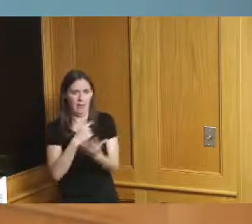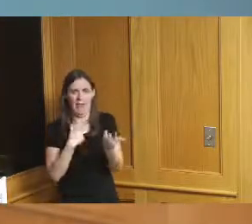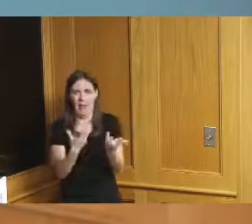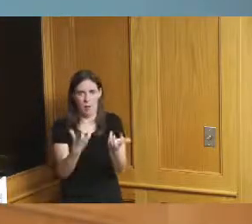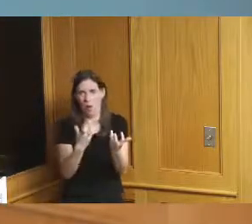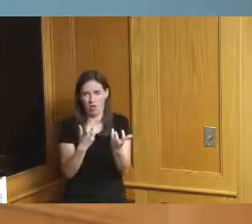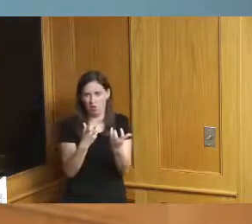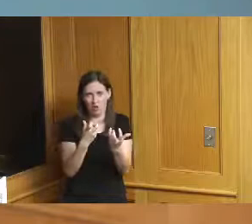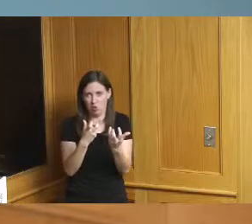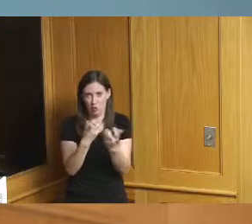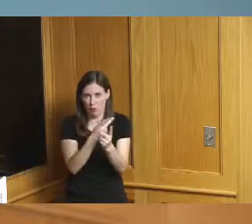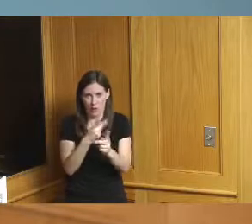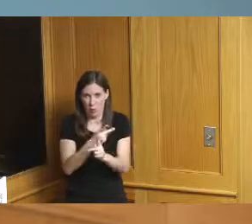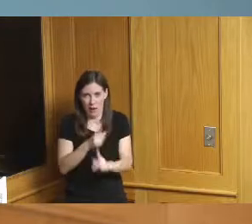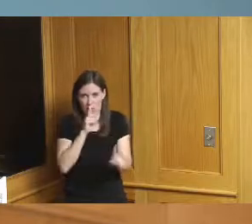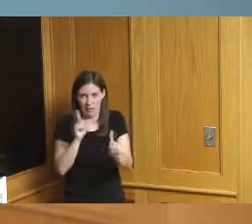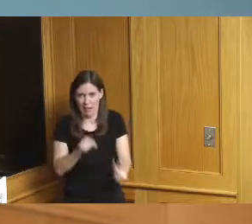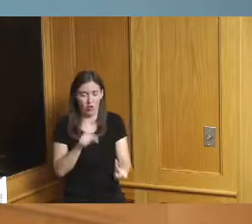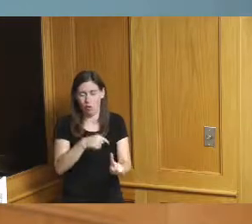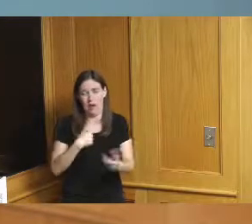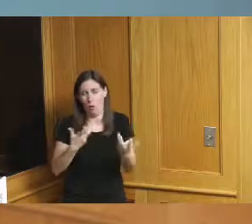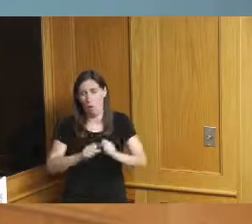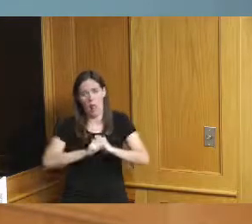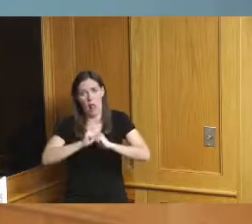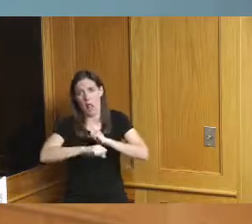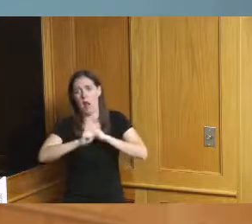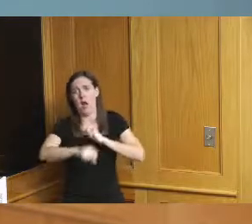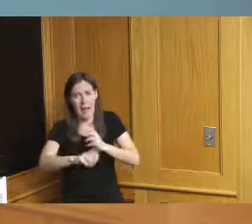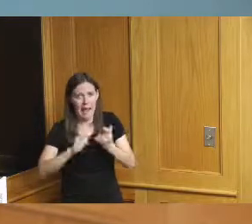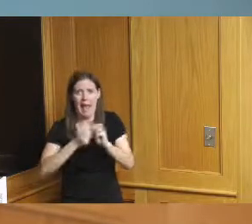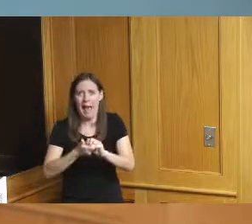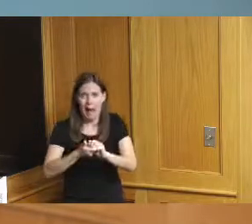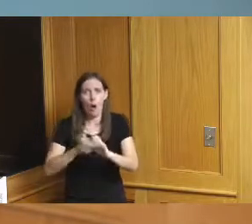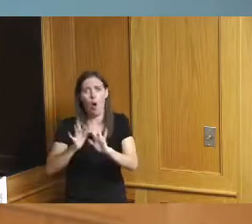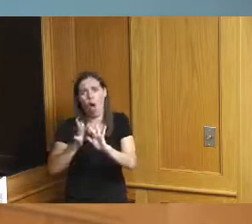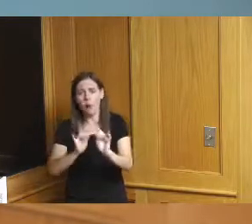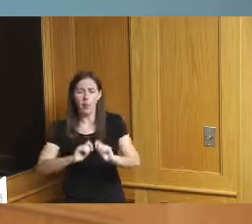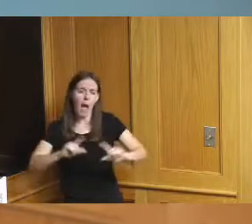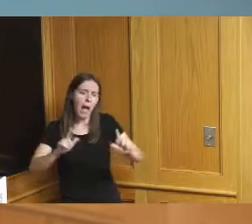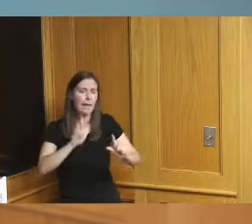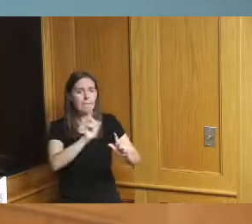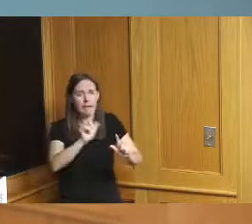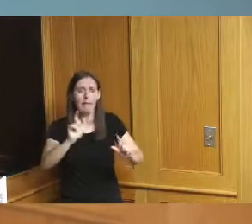don't want to go i don't want to go another 20 minutes on how to go online and find a bus route